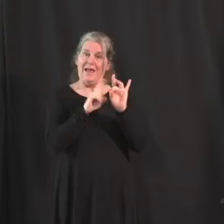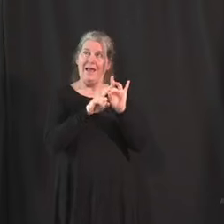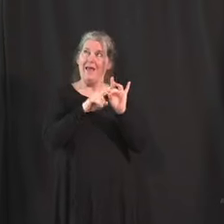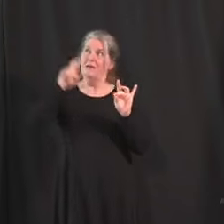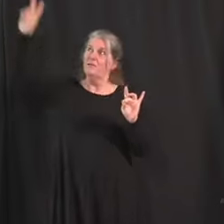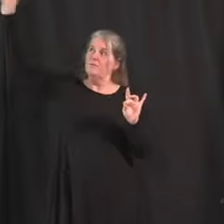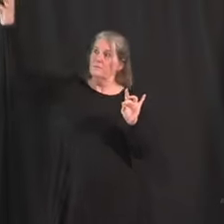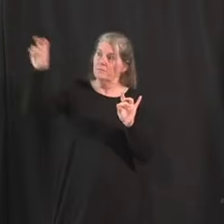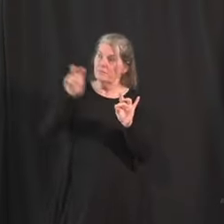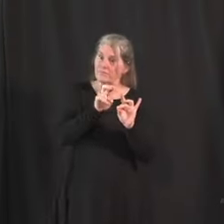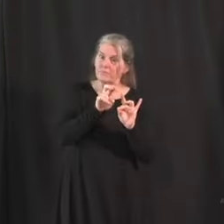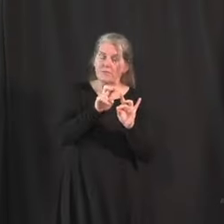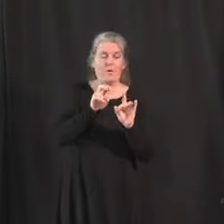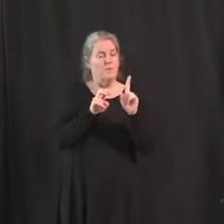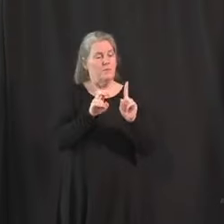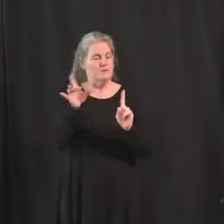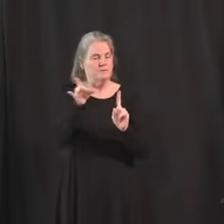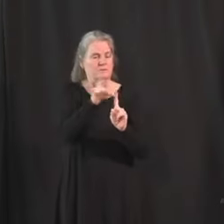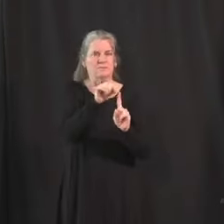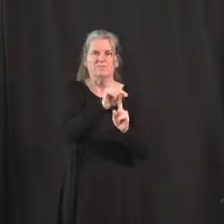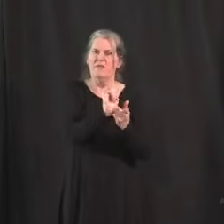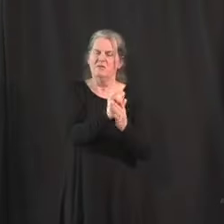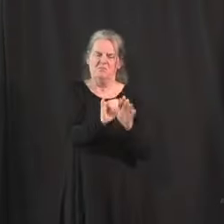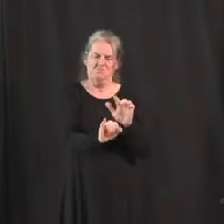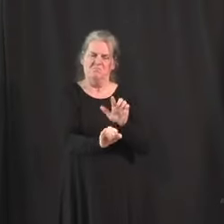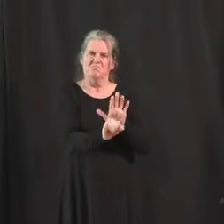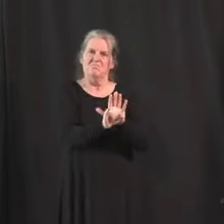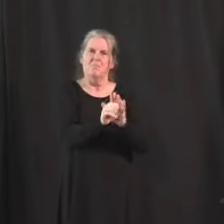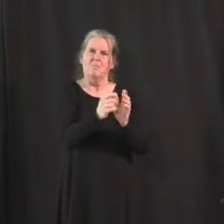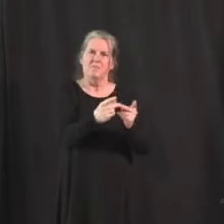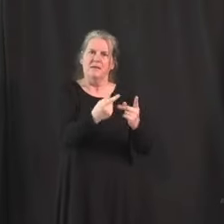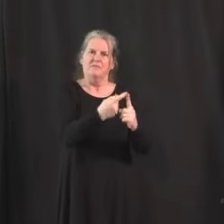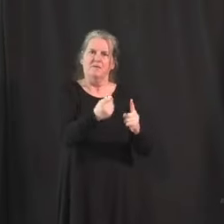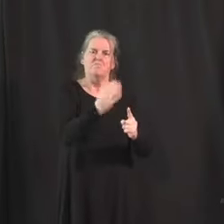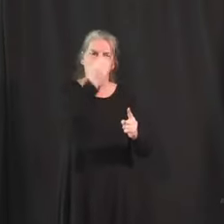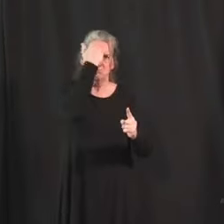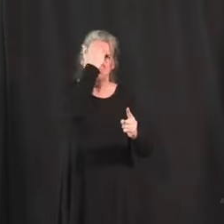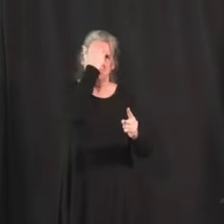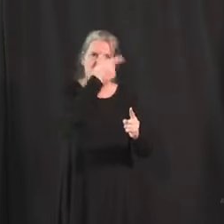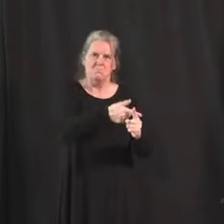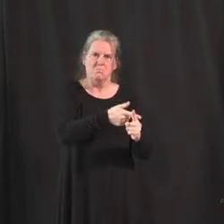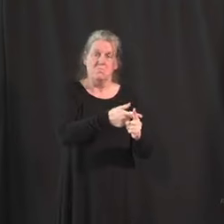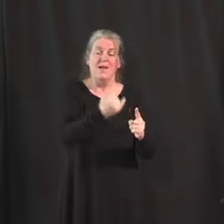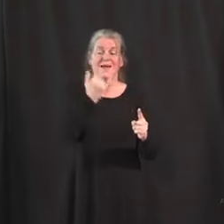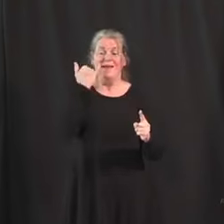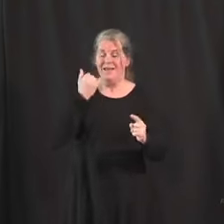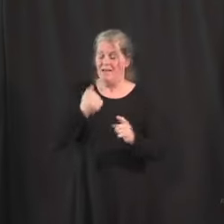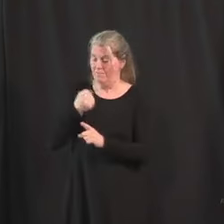IMPORTED CASES. FURTHERMORE, IF COMMUNITY SPREAD ARRIVES, IT IS UNLIKELY TO HIT